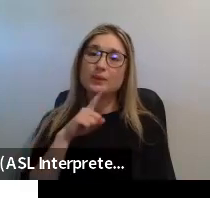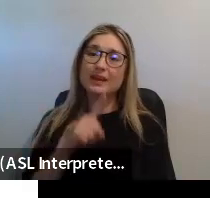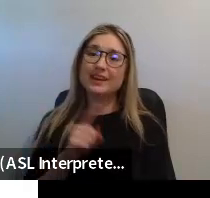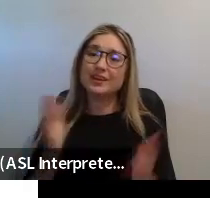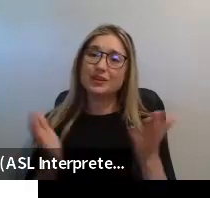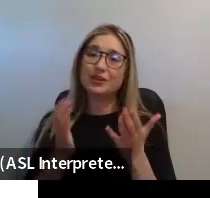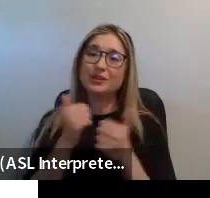So we really encourage people to remember these items.